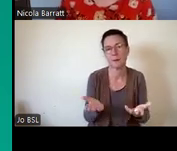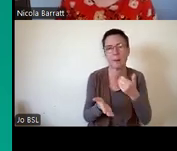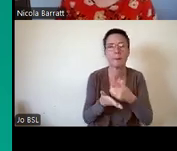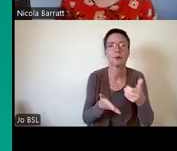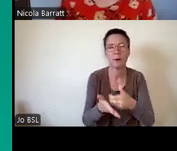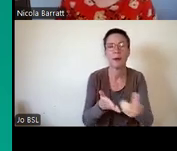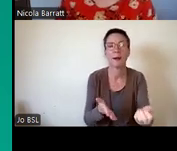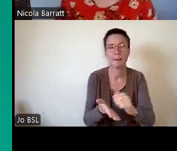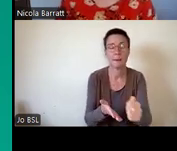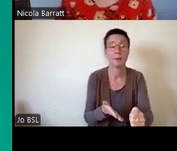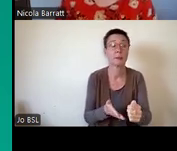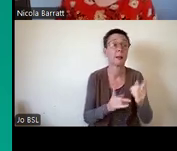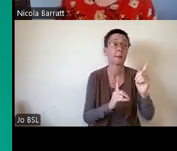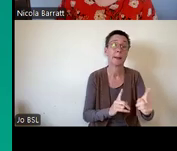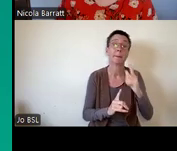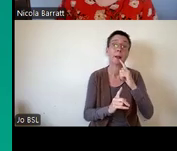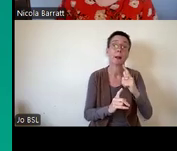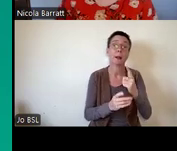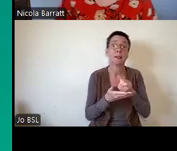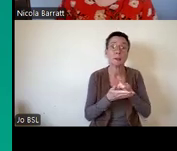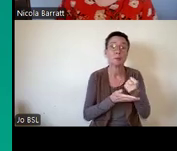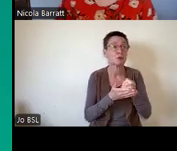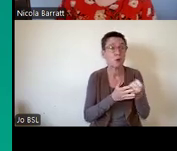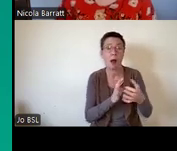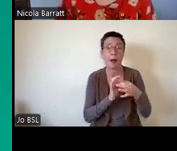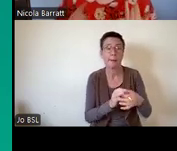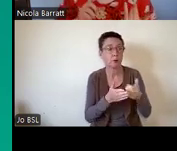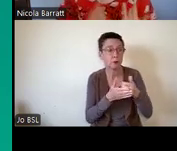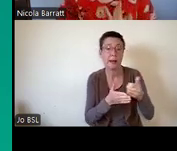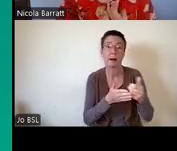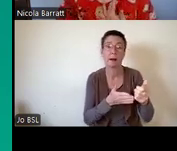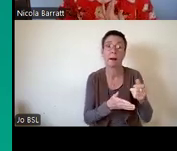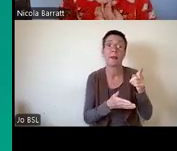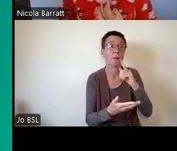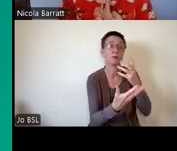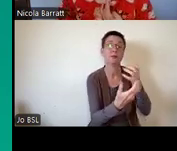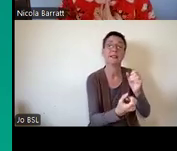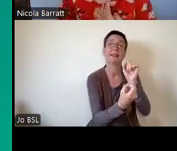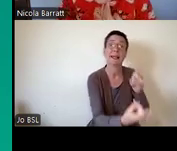People subscribe to it. Then the good thing is that they'll get an email to say that it's come out.